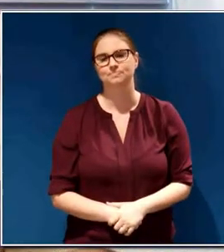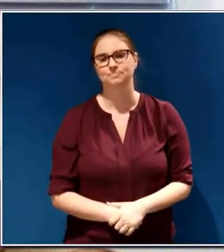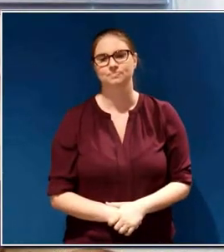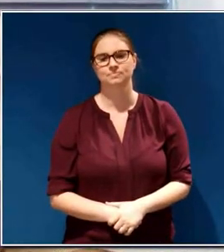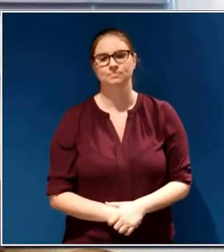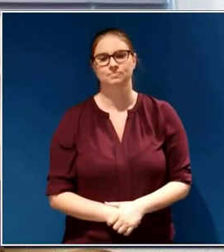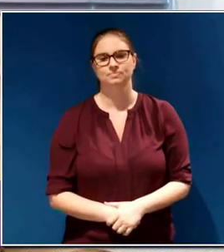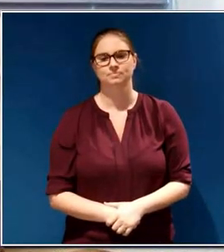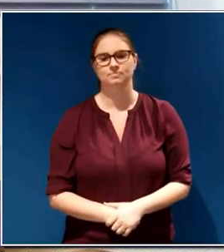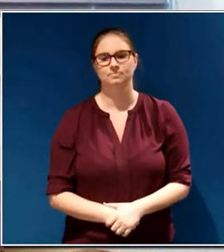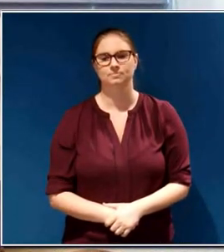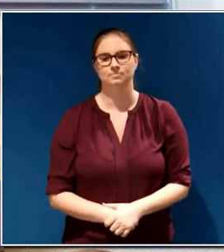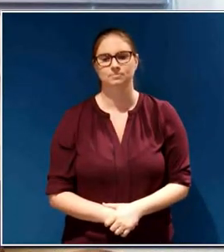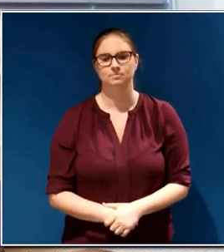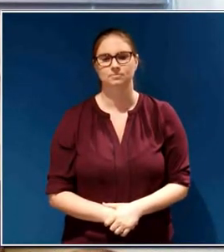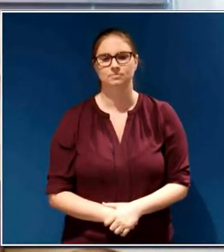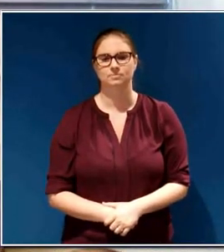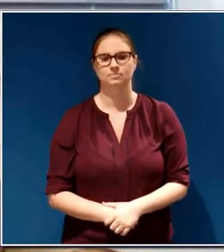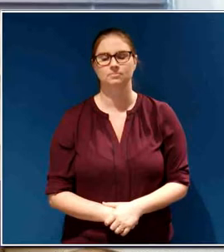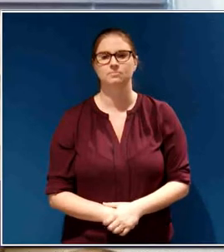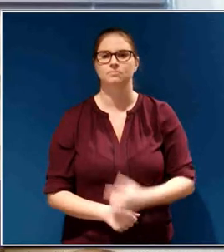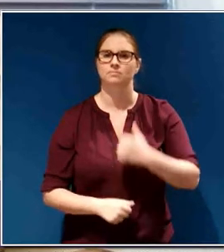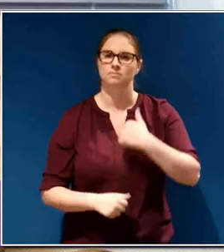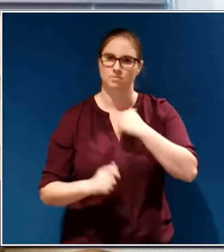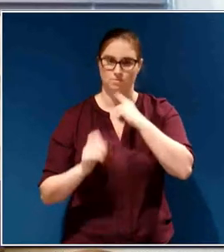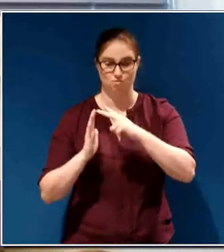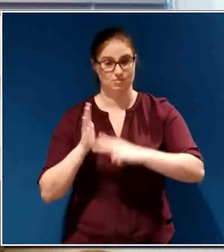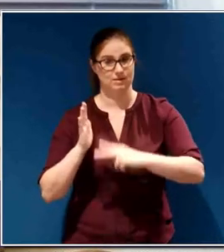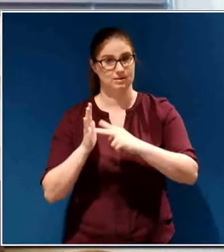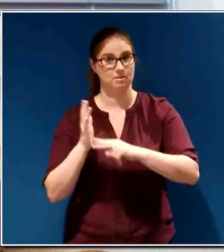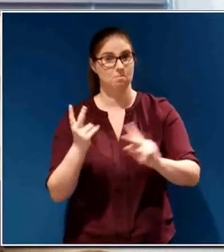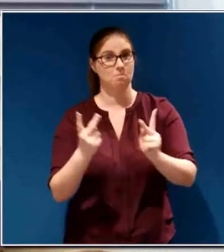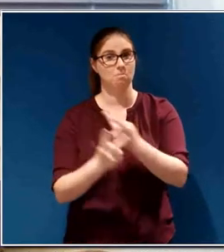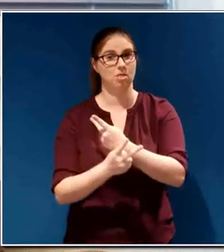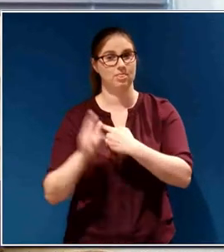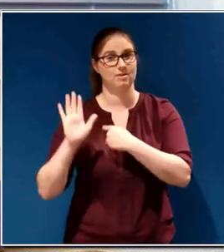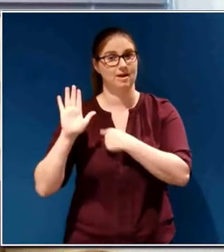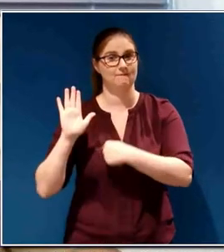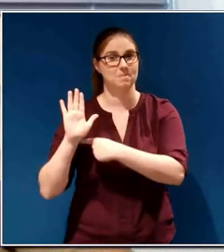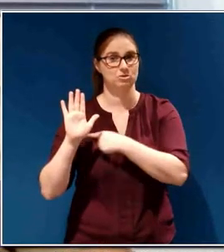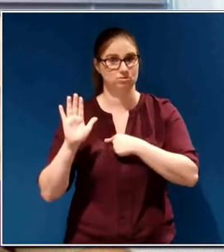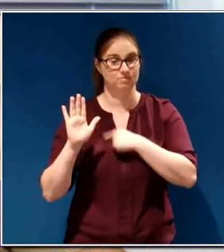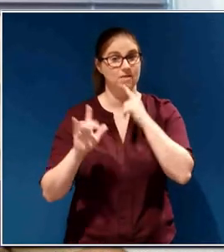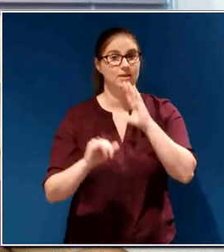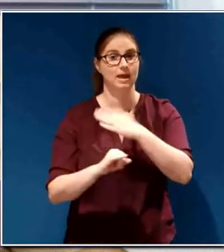I will read you both the affirmation. At the end, please both say yes or I do.